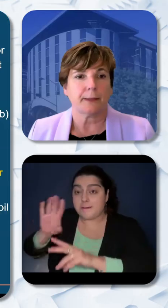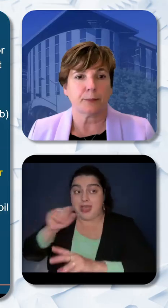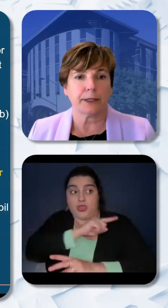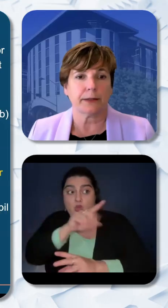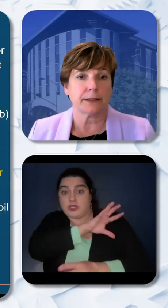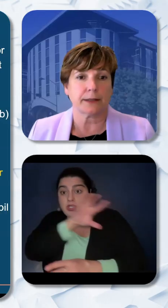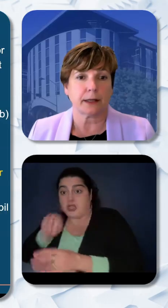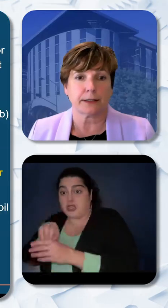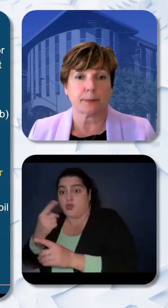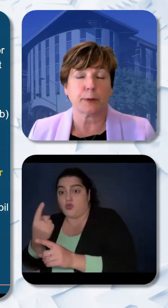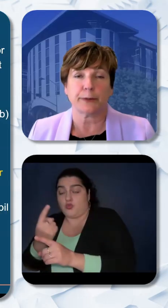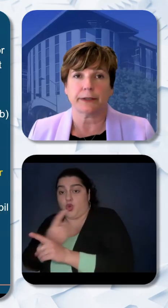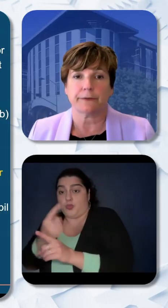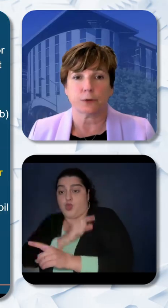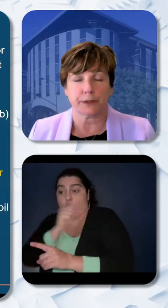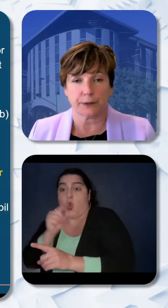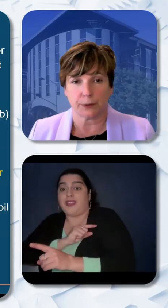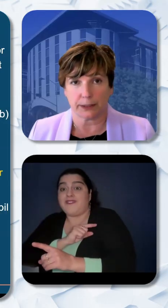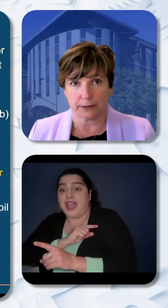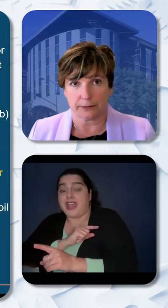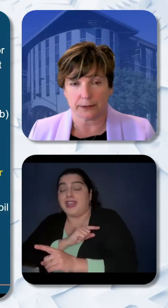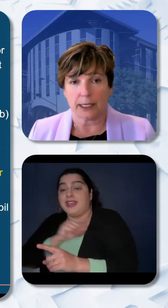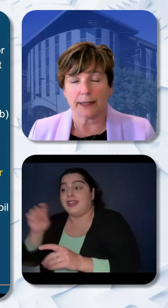That braille is not appropriate for a student.